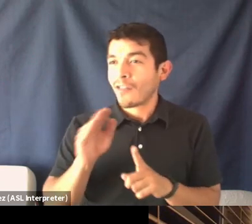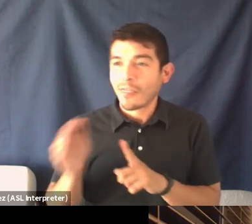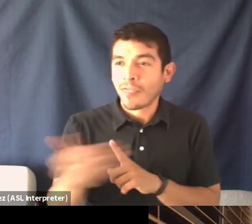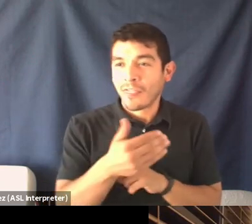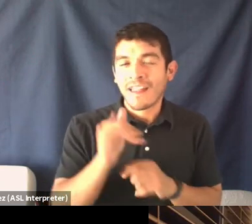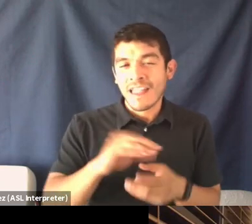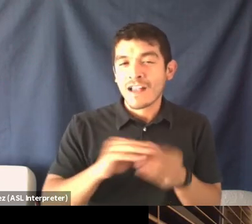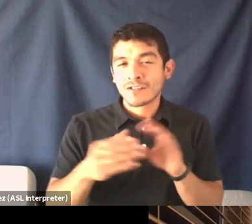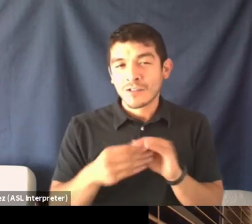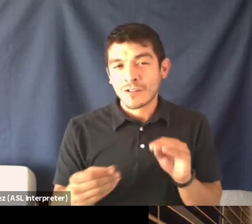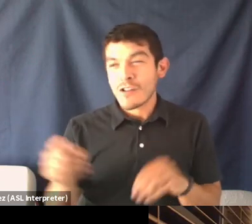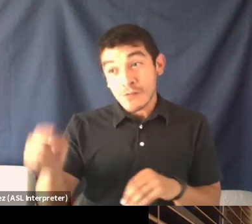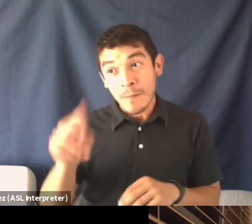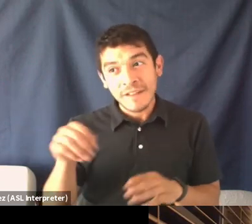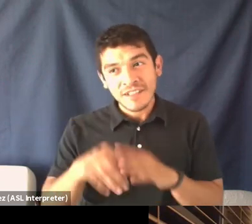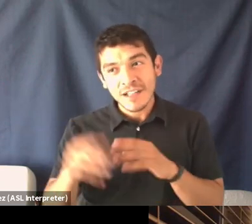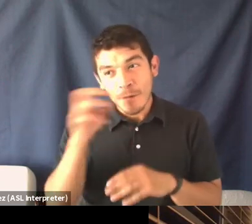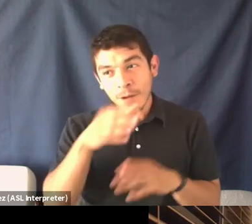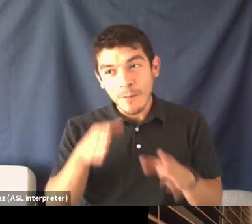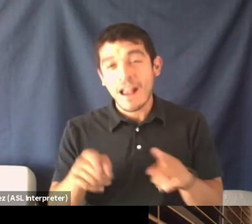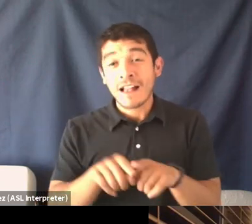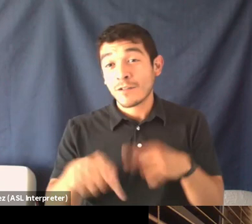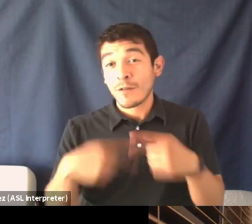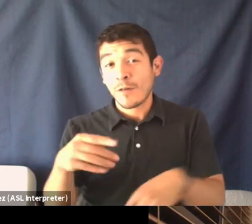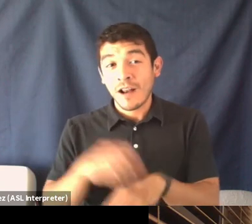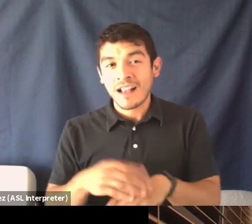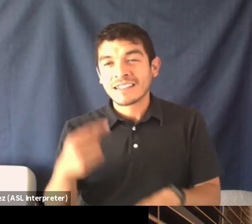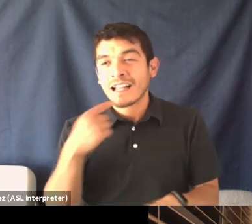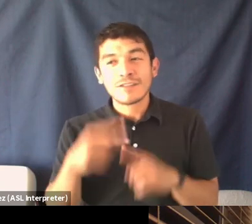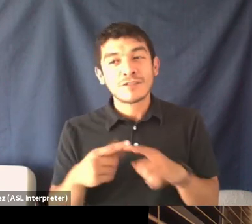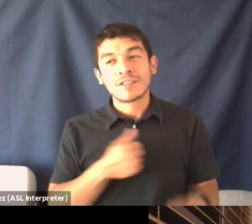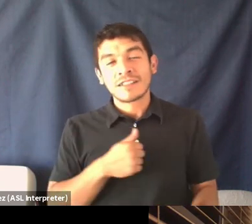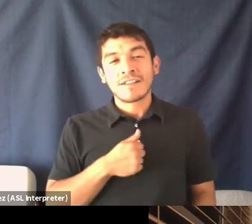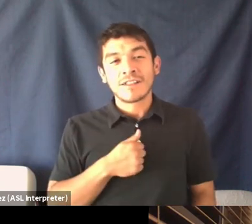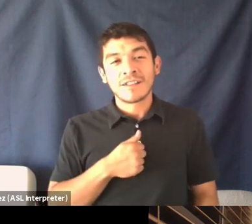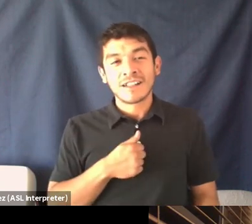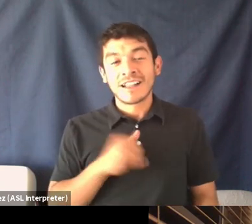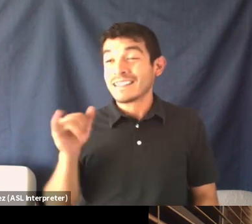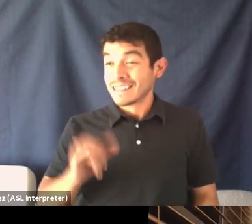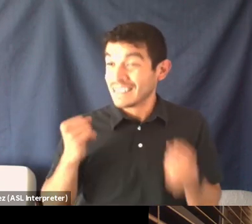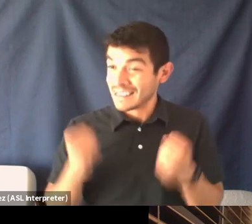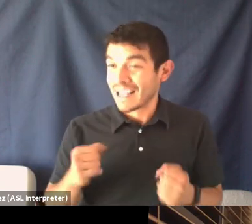You must have in a weird way as it was going on, said to yourself, "Ooh, this is getting..."